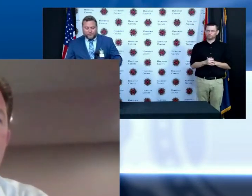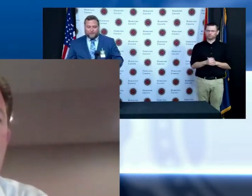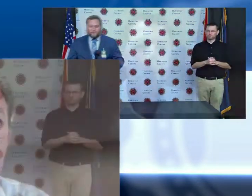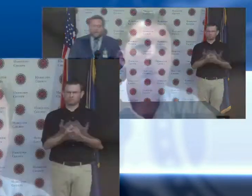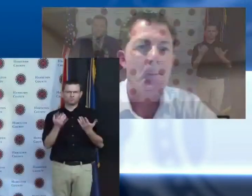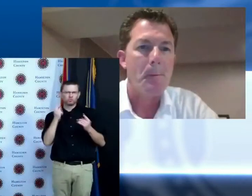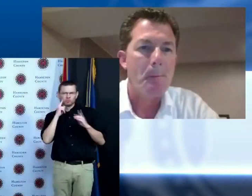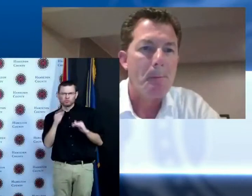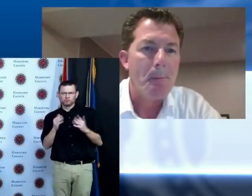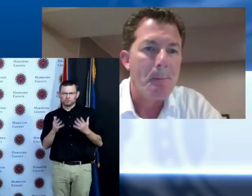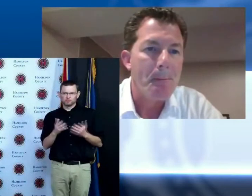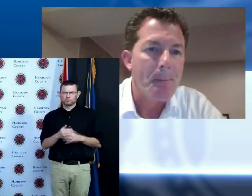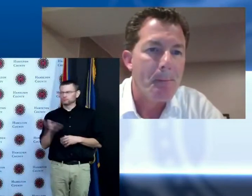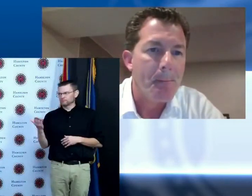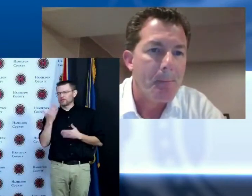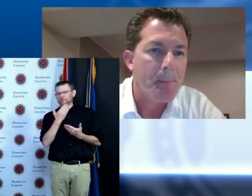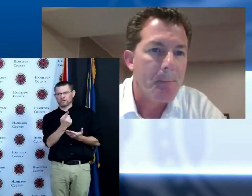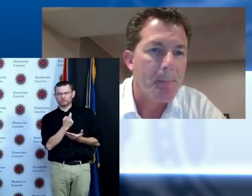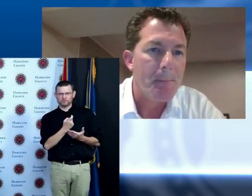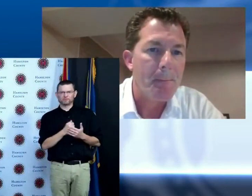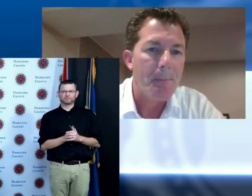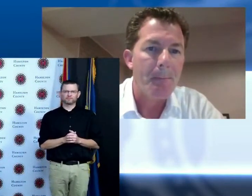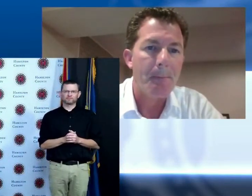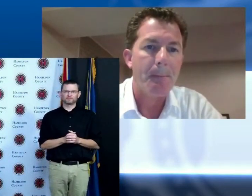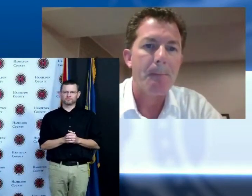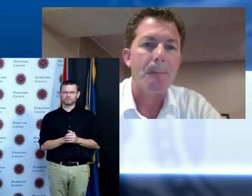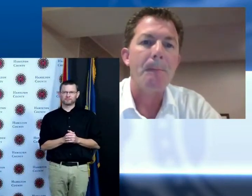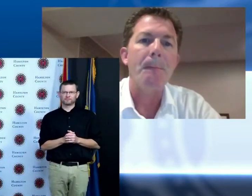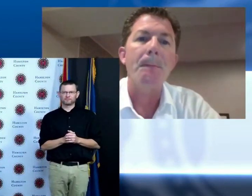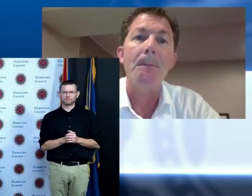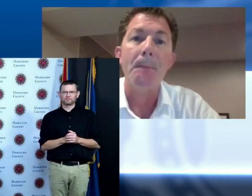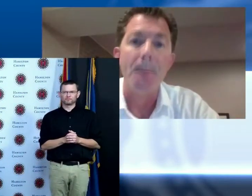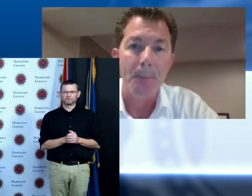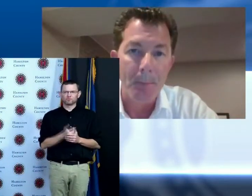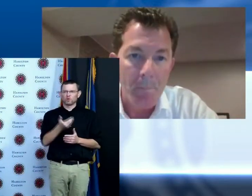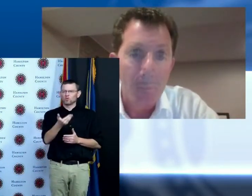thanks for asking the question we are welcoming any suggestions for vaccine clinics at this time